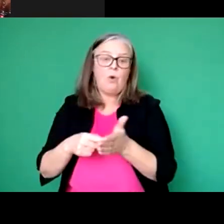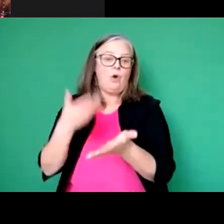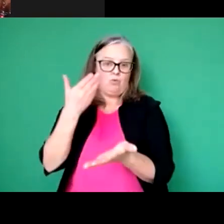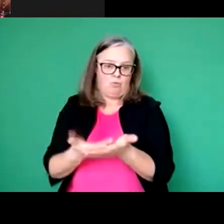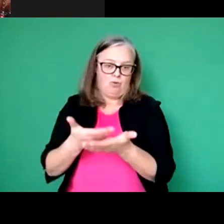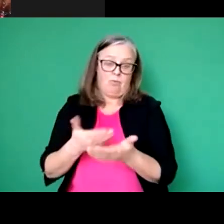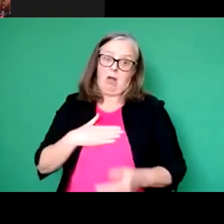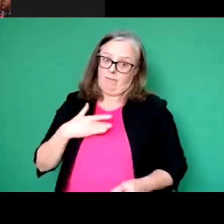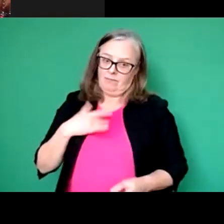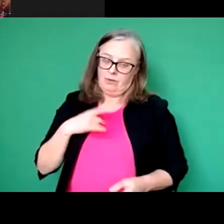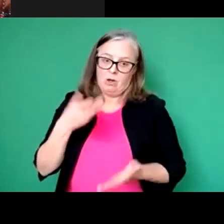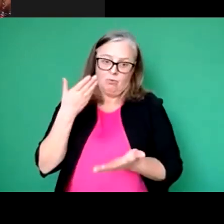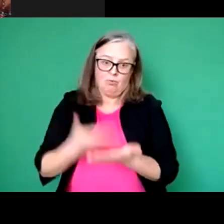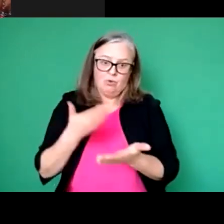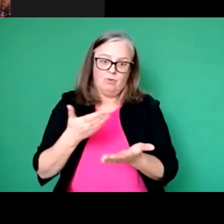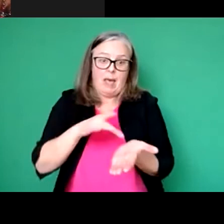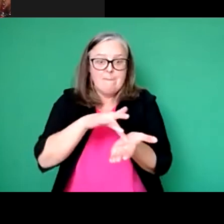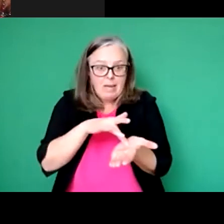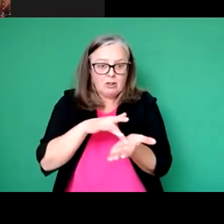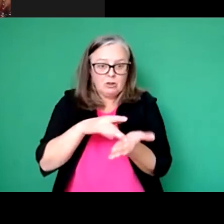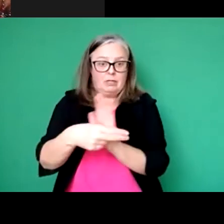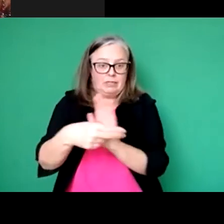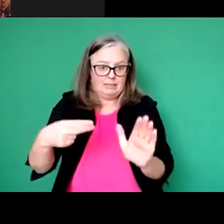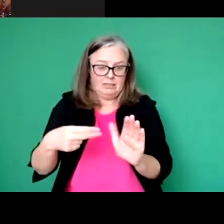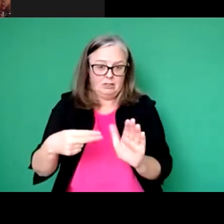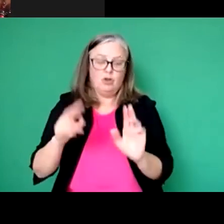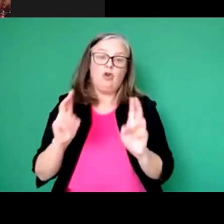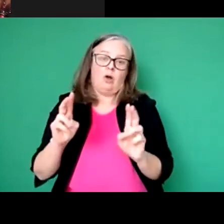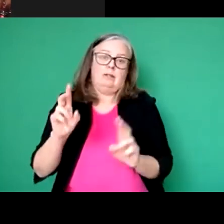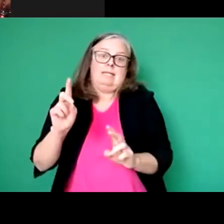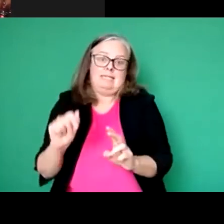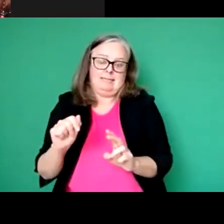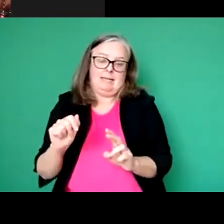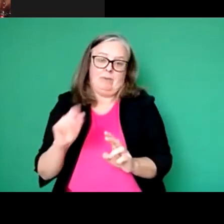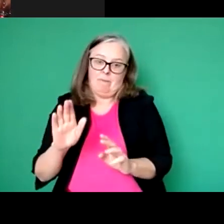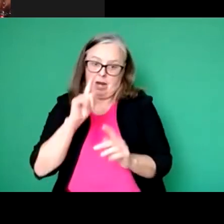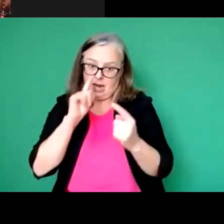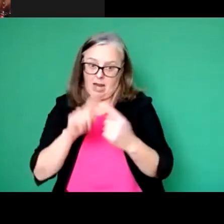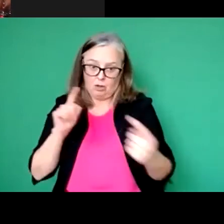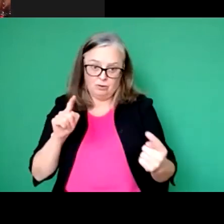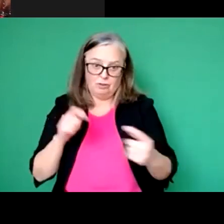that they that medical condition was considered a disability and uh assuming that that is done